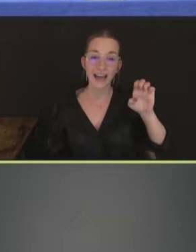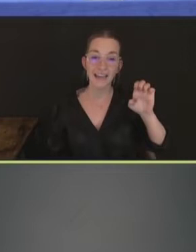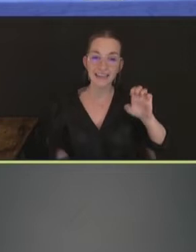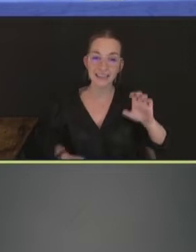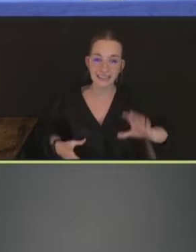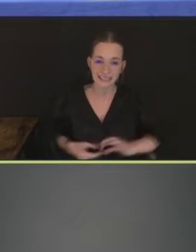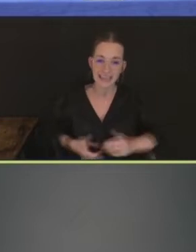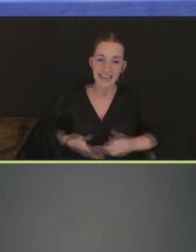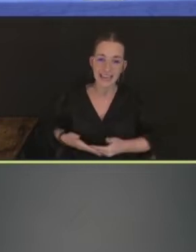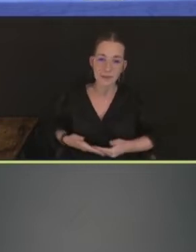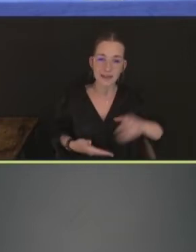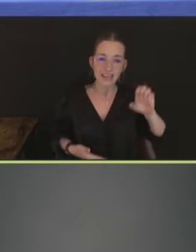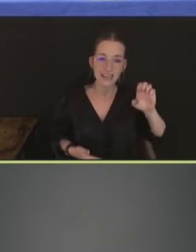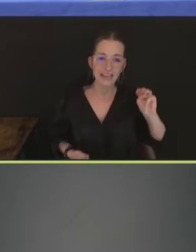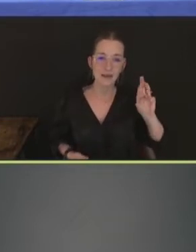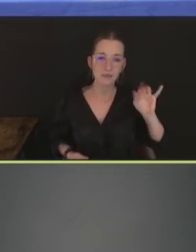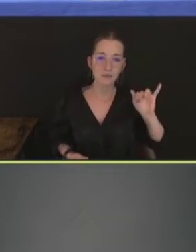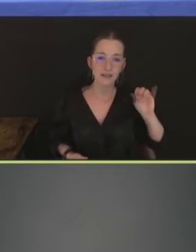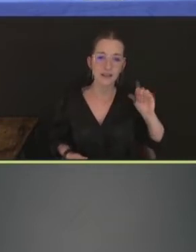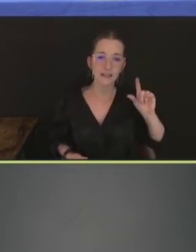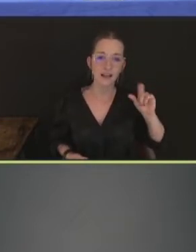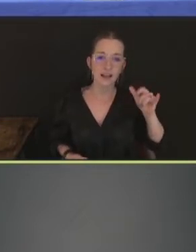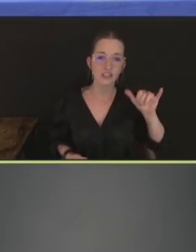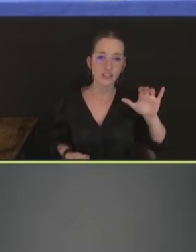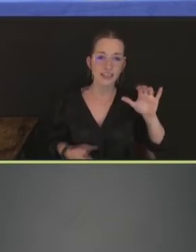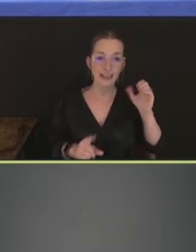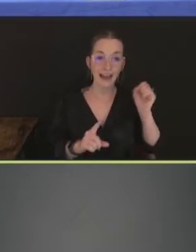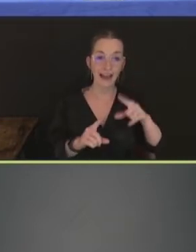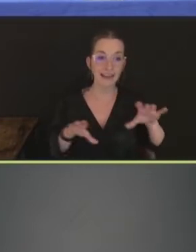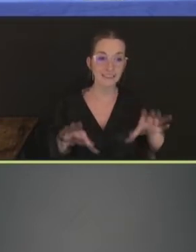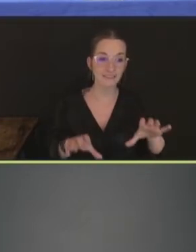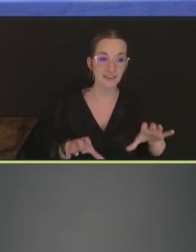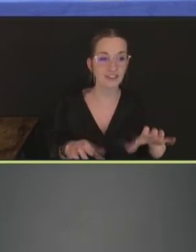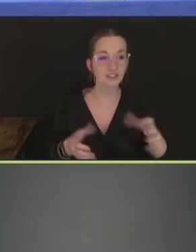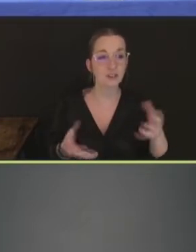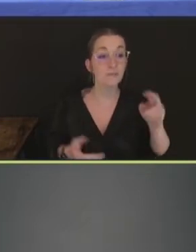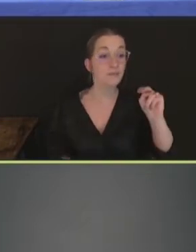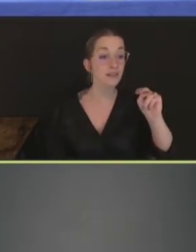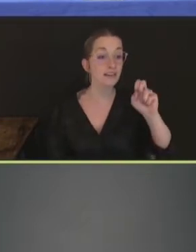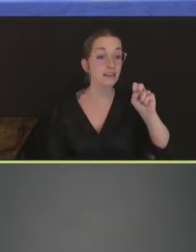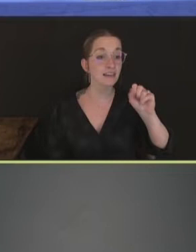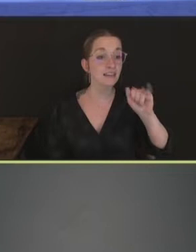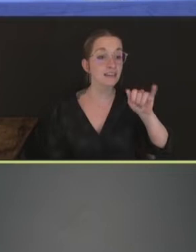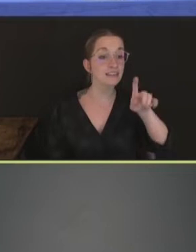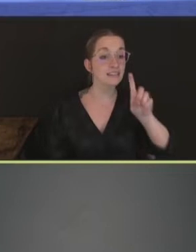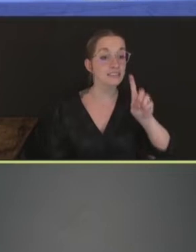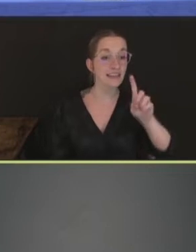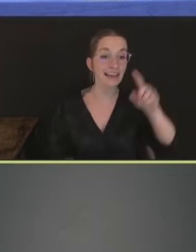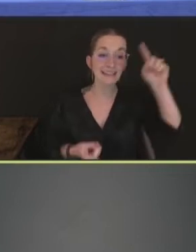The NSAIDs lessen the risk of Alzheimer's but are ineffective as a therapy.